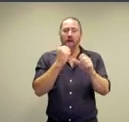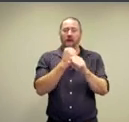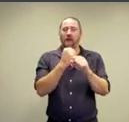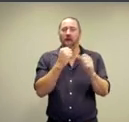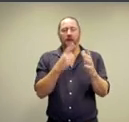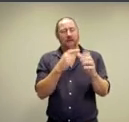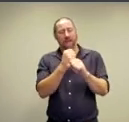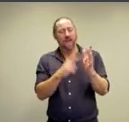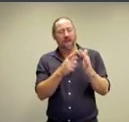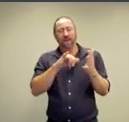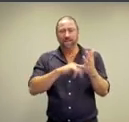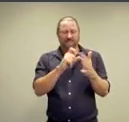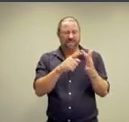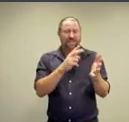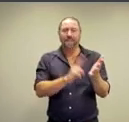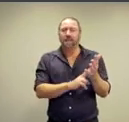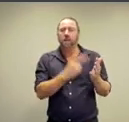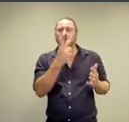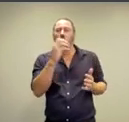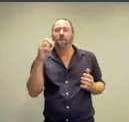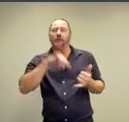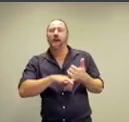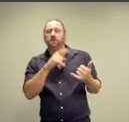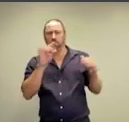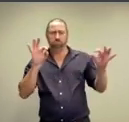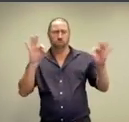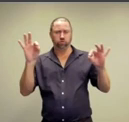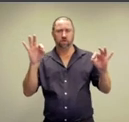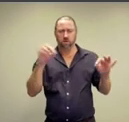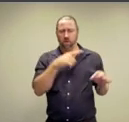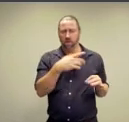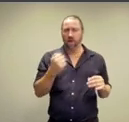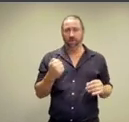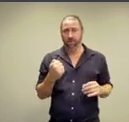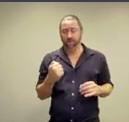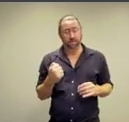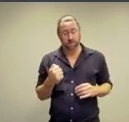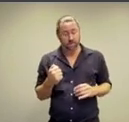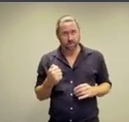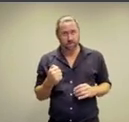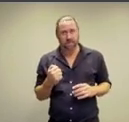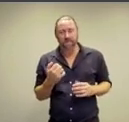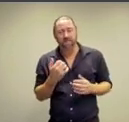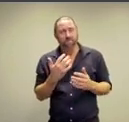Agnes Deyn, kind of it model of the 2000s.